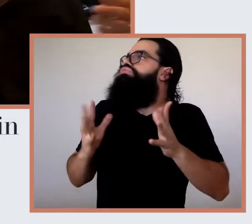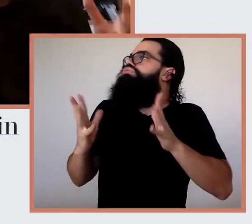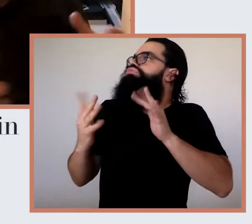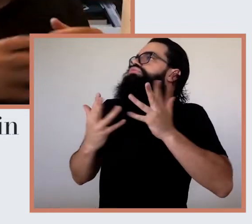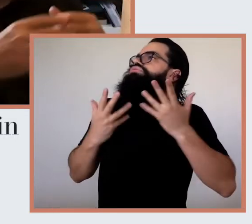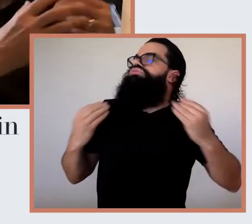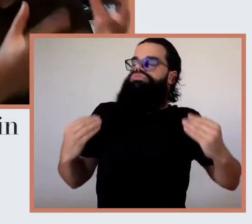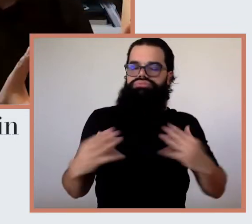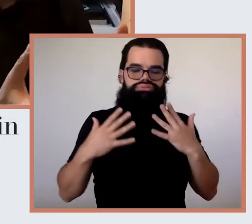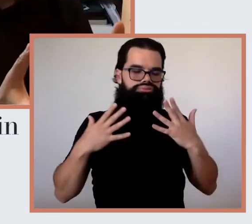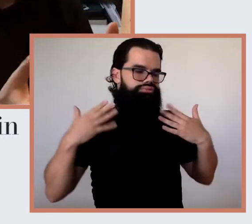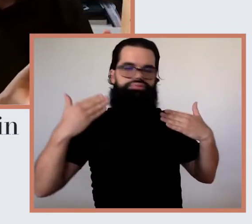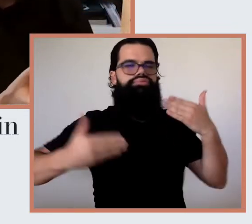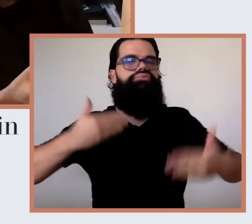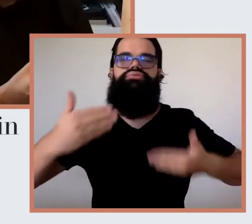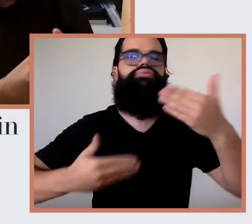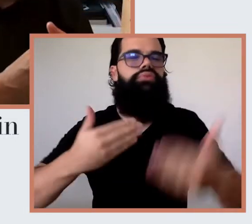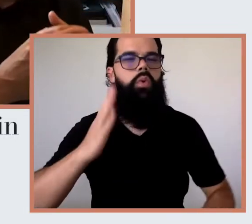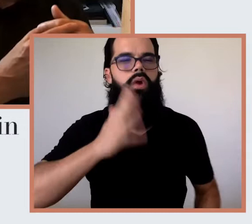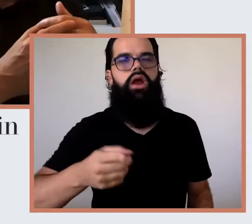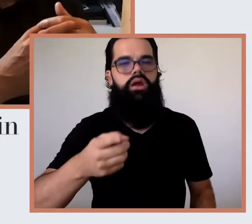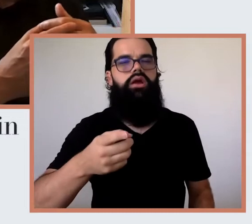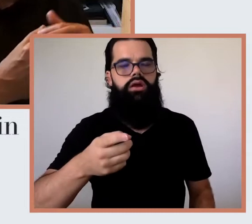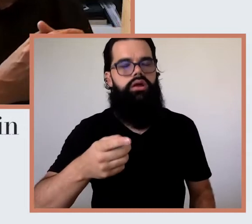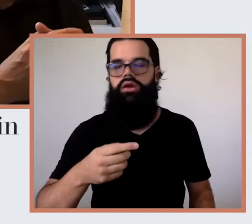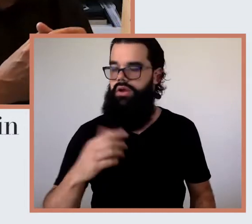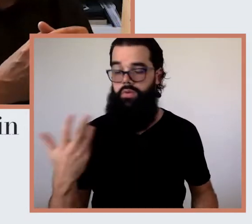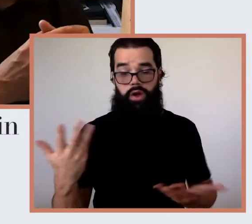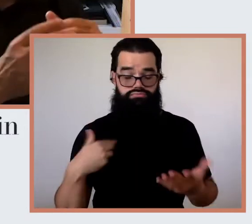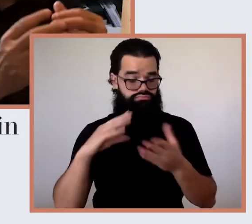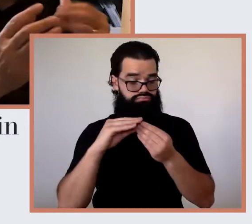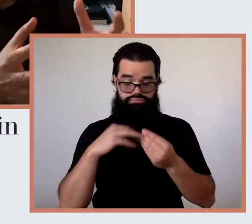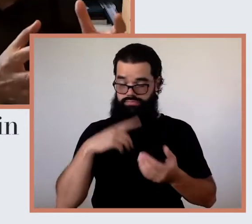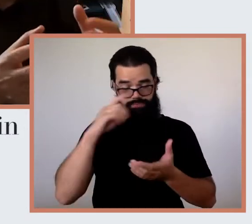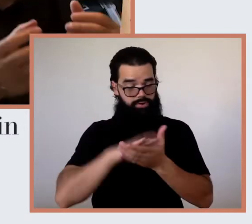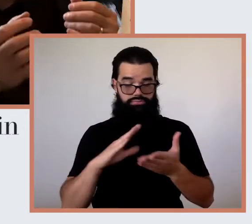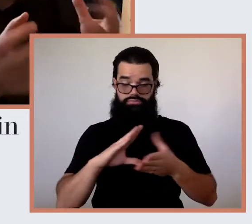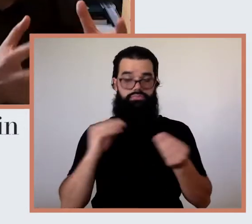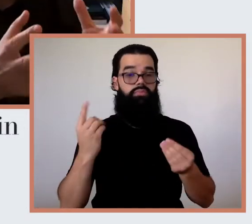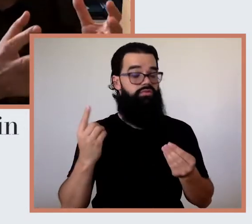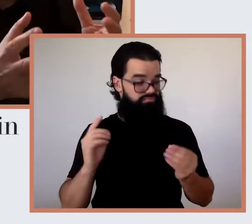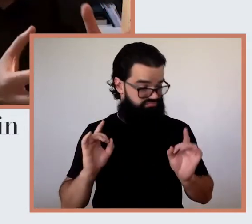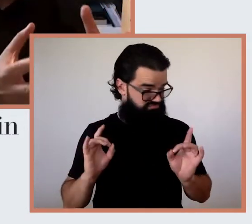That's how I got to be a showrunner, I've spent over, I say this and I cannot believe I can say this,